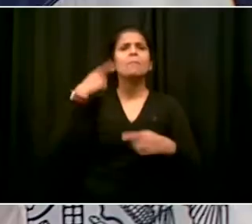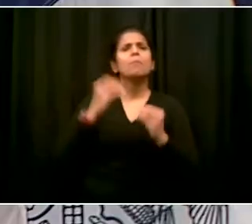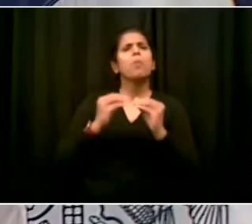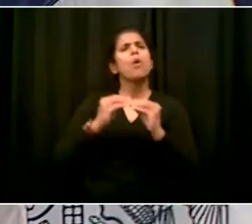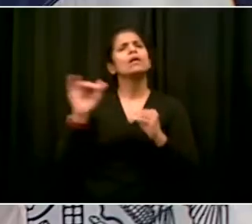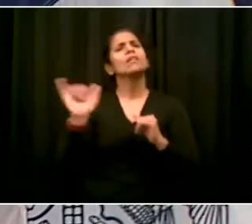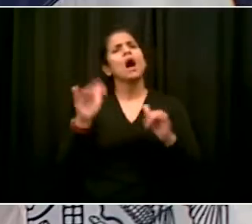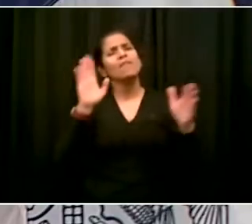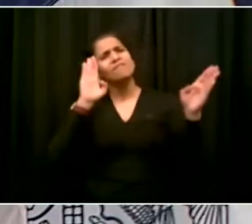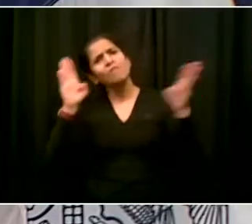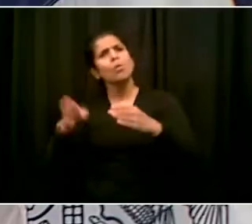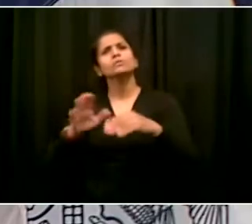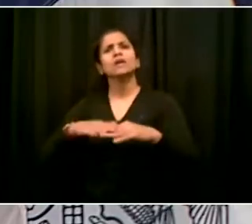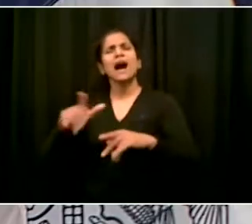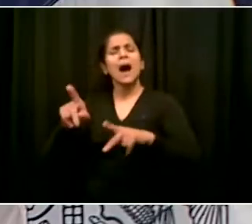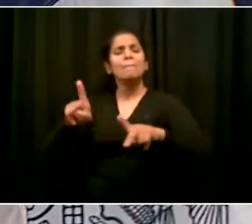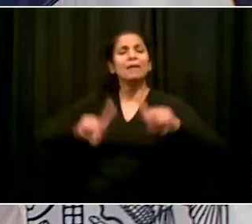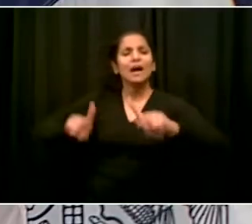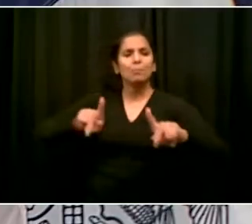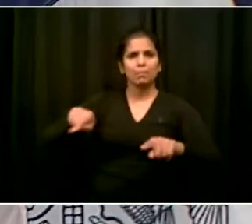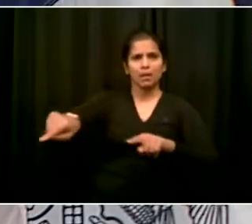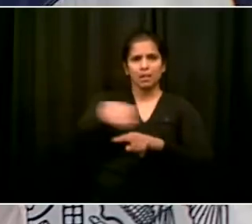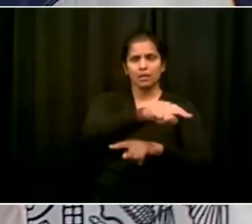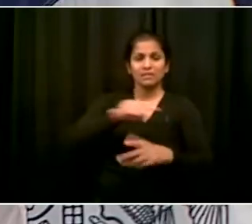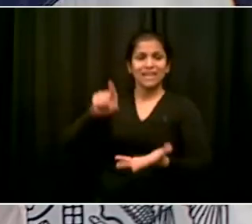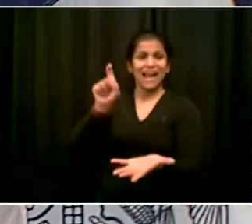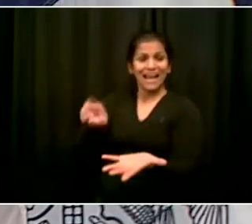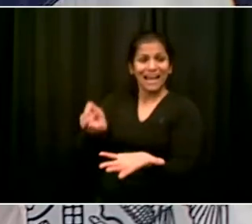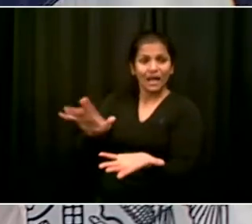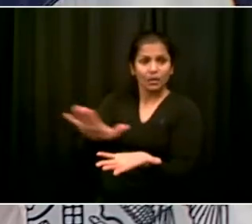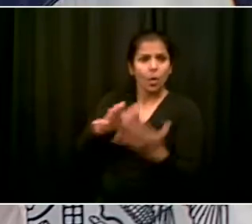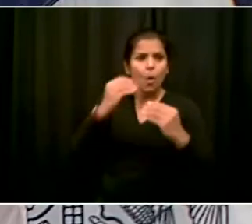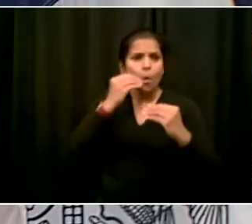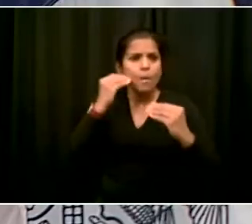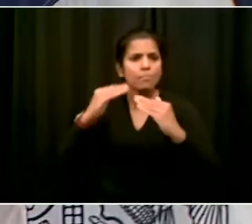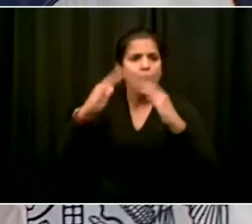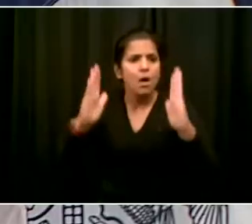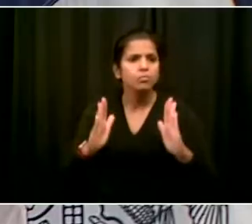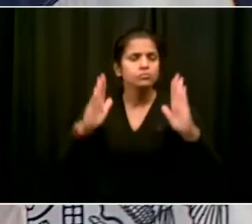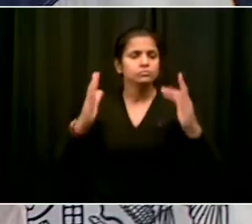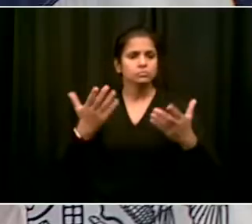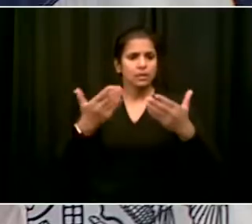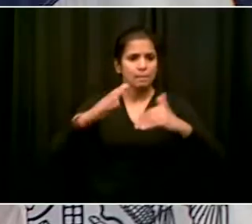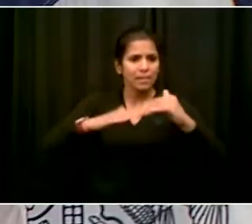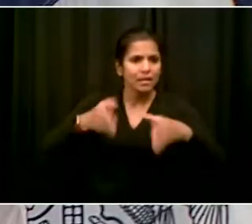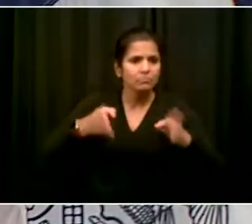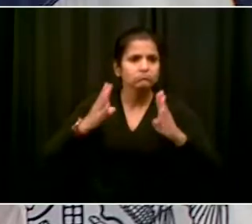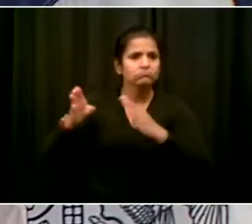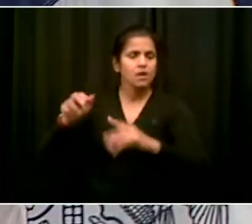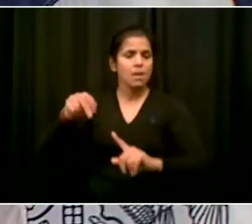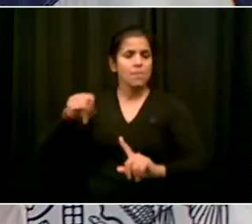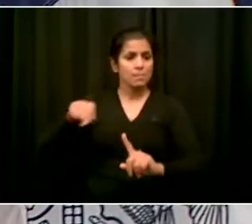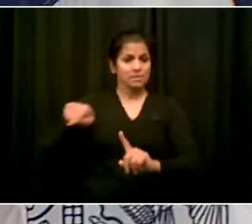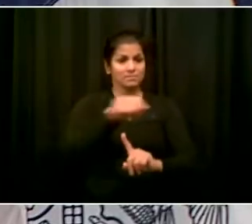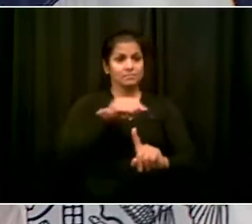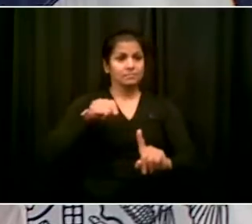IS VERY MUCH FOCUSED ON HUMAN NEEDS THAT GO WRONG GO ALONG WITH THEIR WORK. WE WE GEET YOU